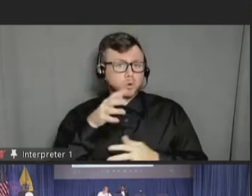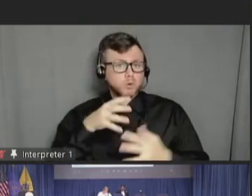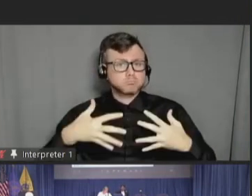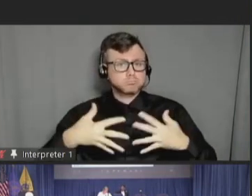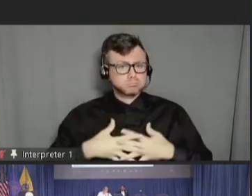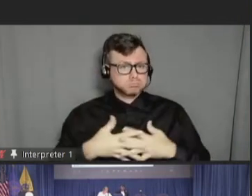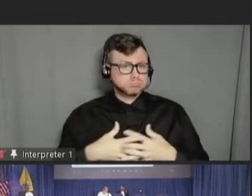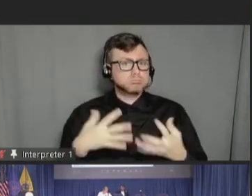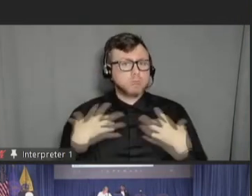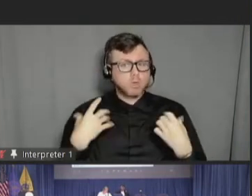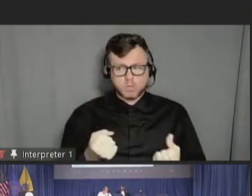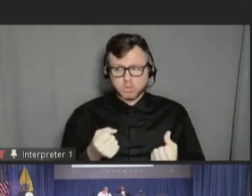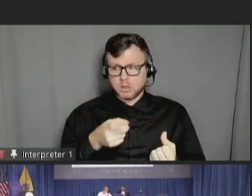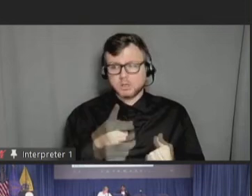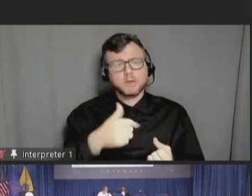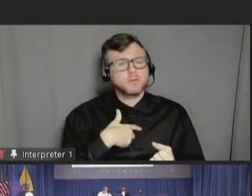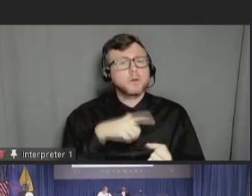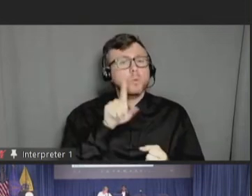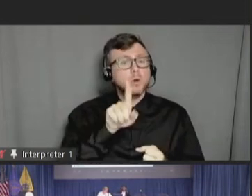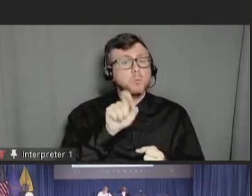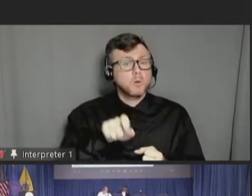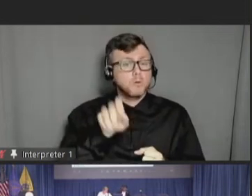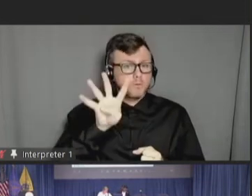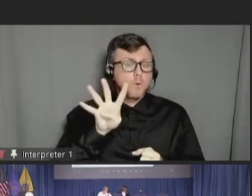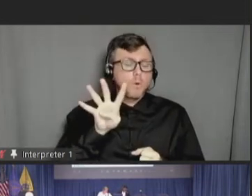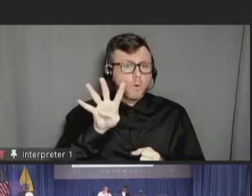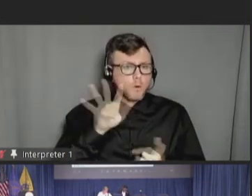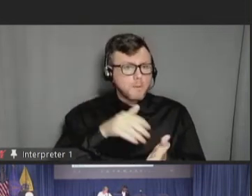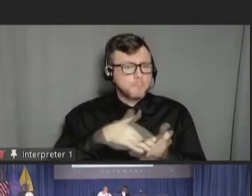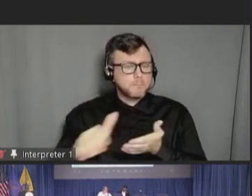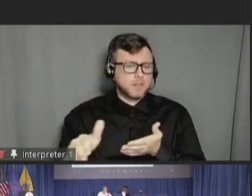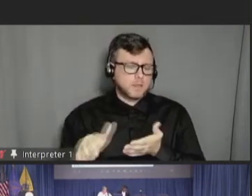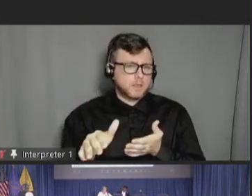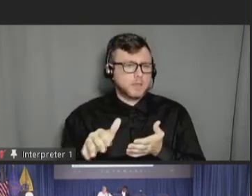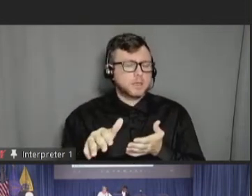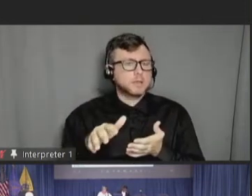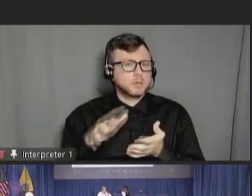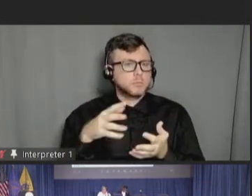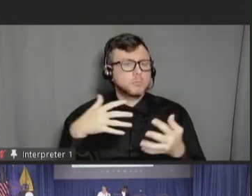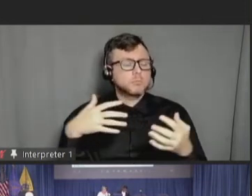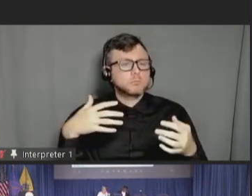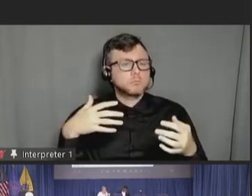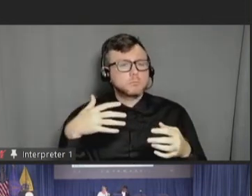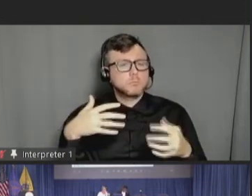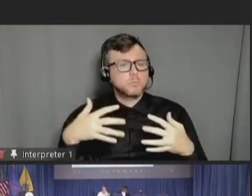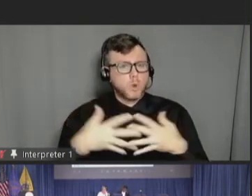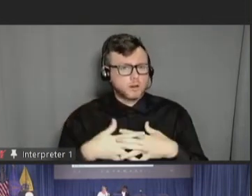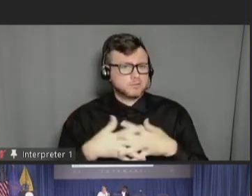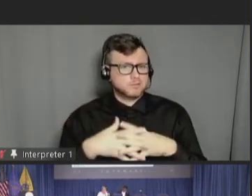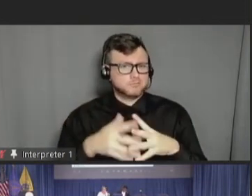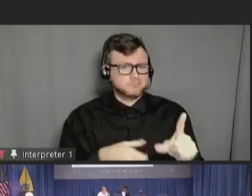there are about 1.4 million pregnancies that are affected by congenital syphilis.